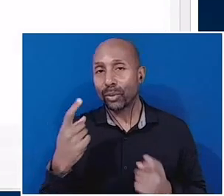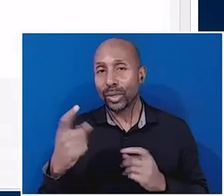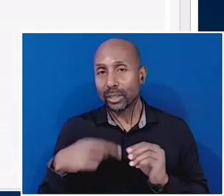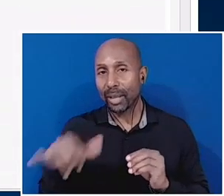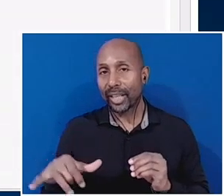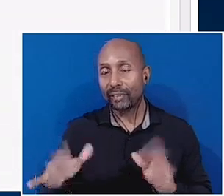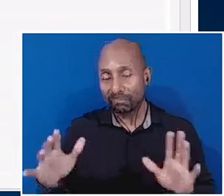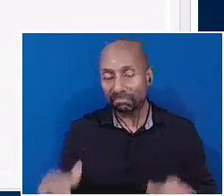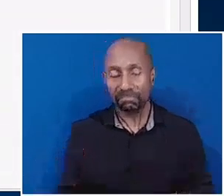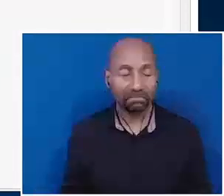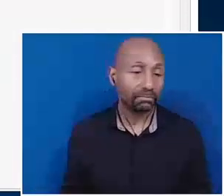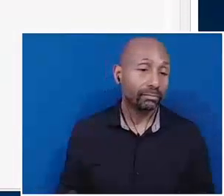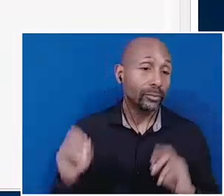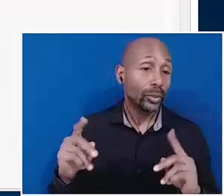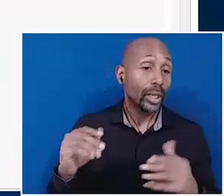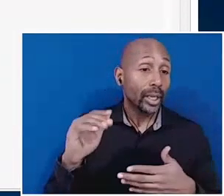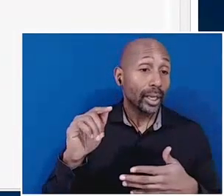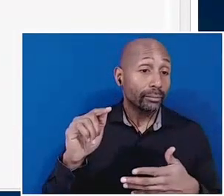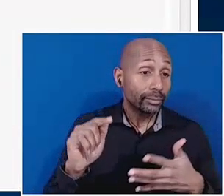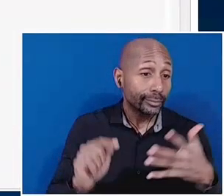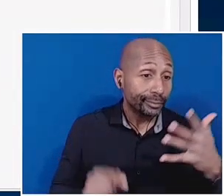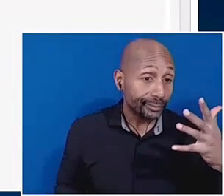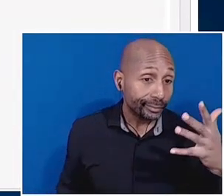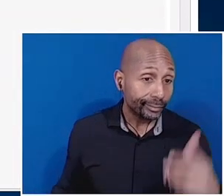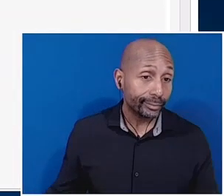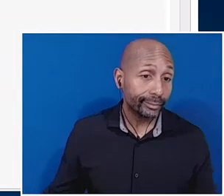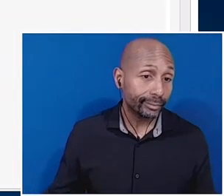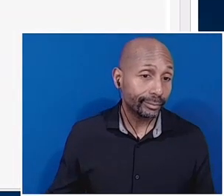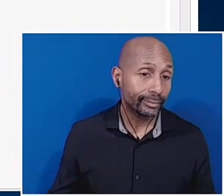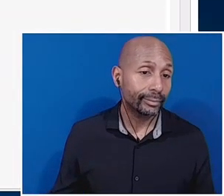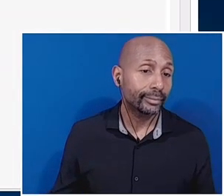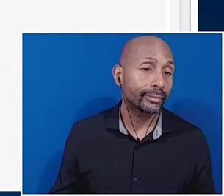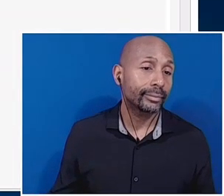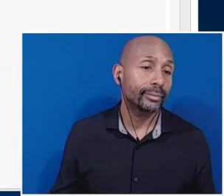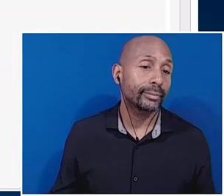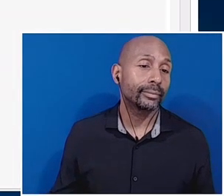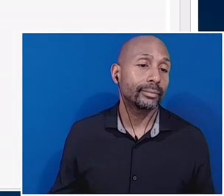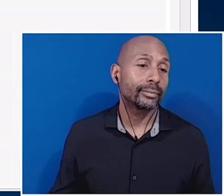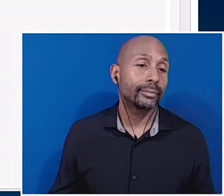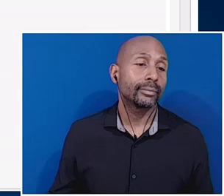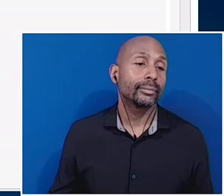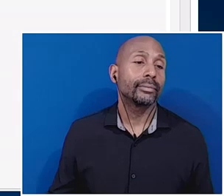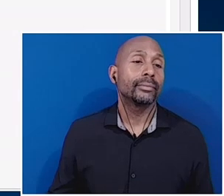If we move on down. We added (l) the additional branch